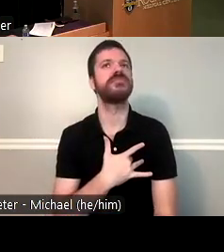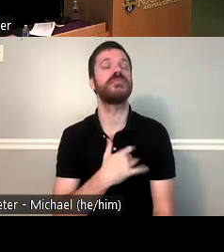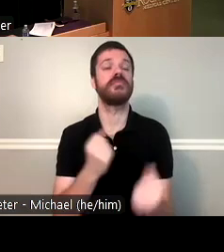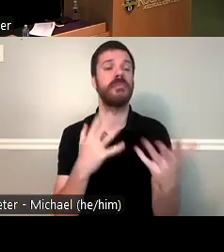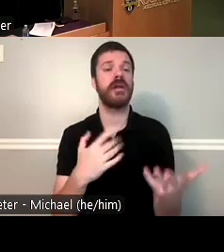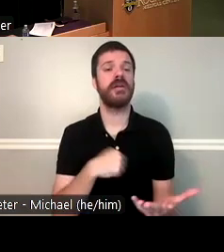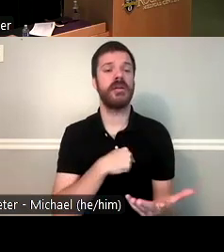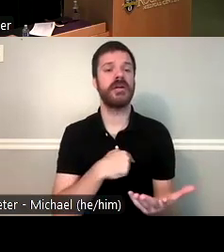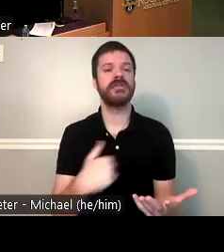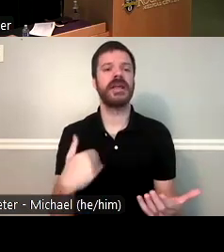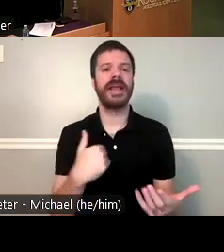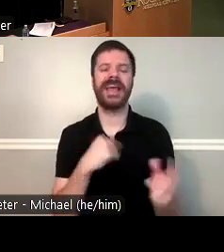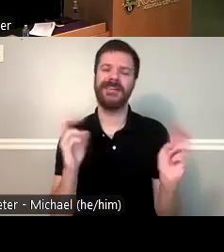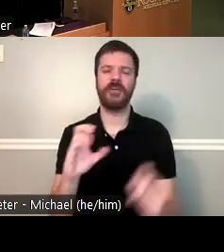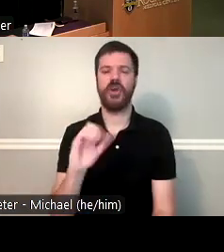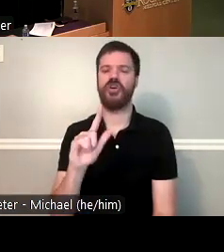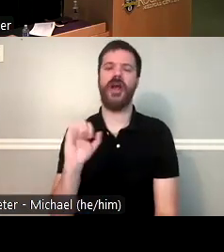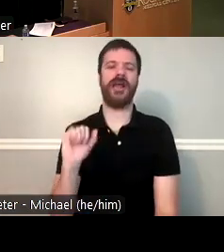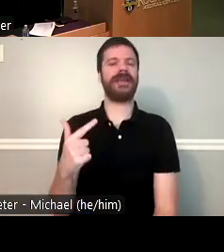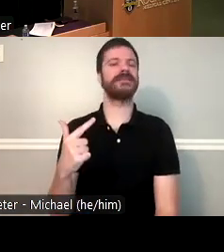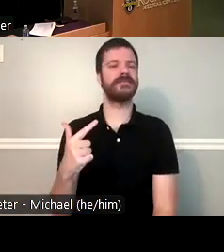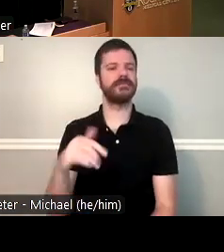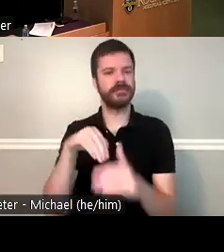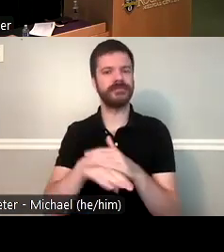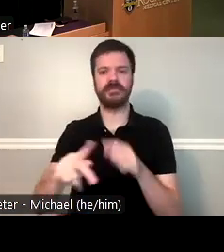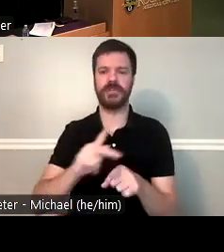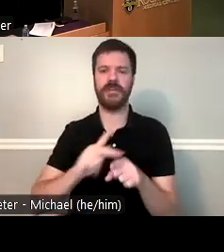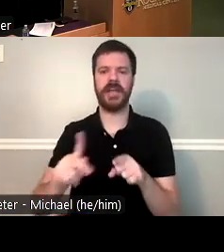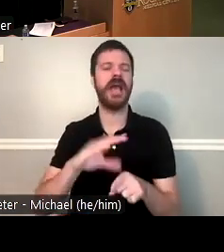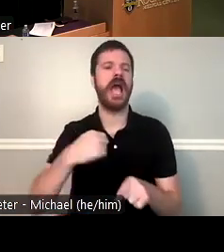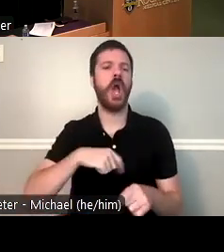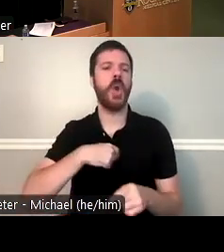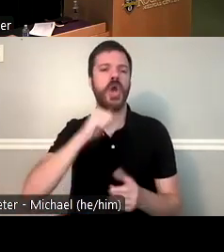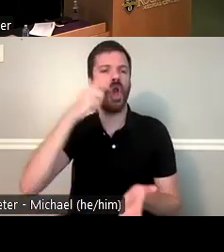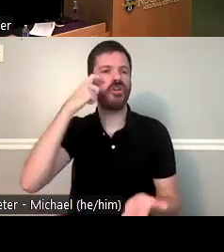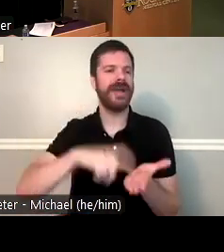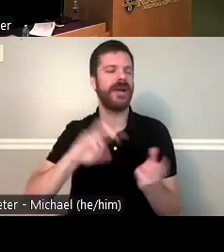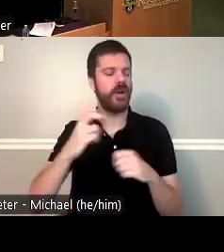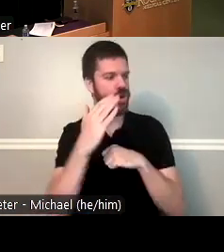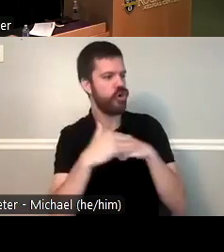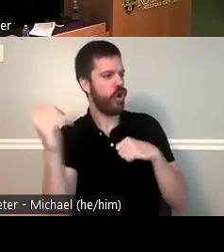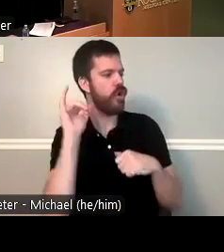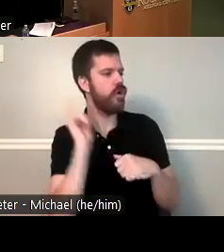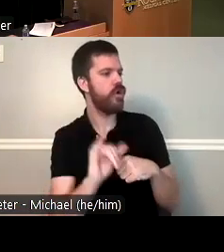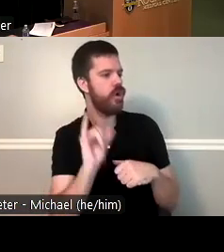calling into our professions and we don't realize that we were called here but we start to see that